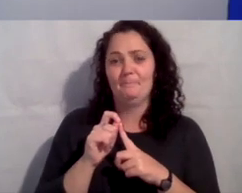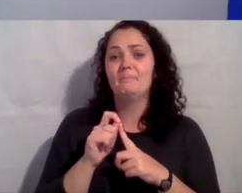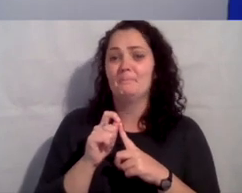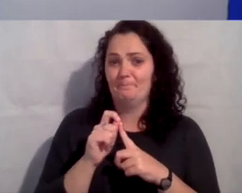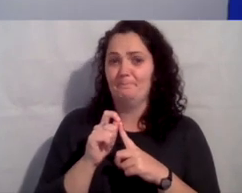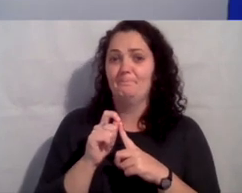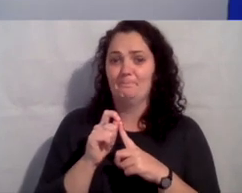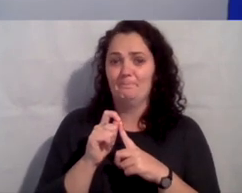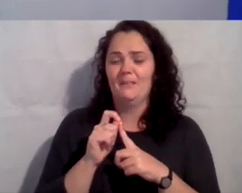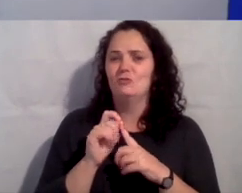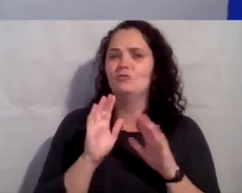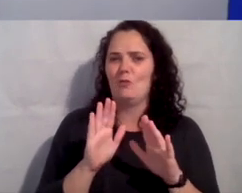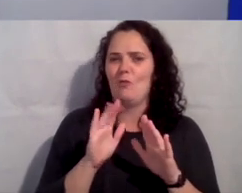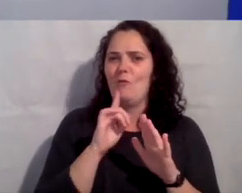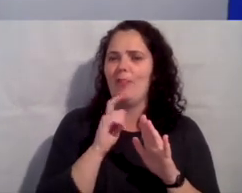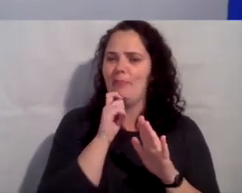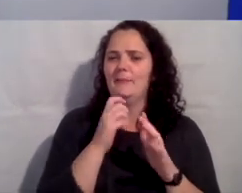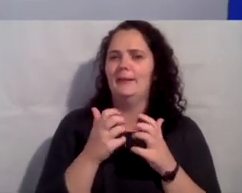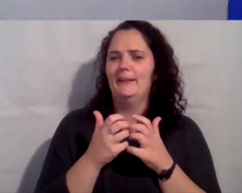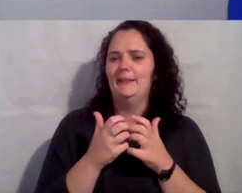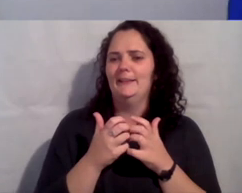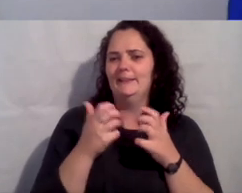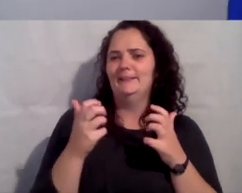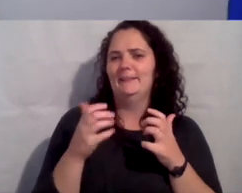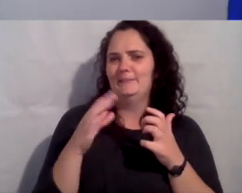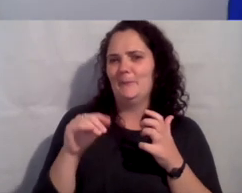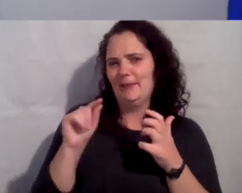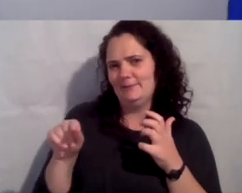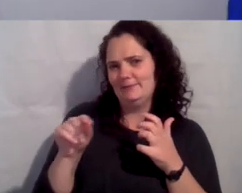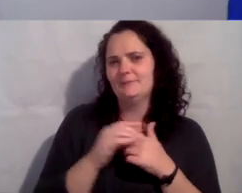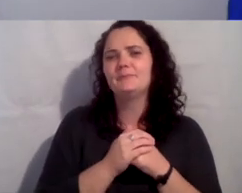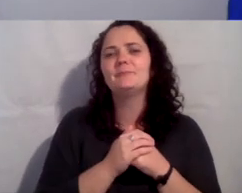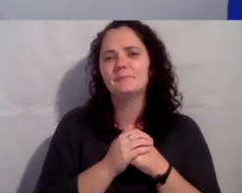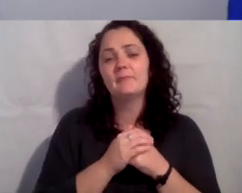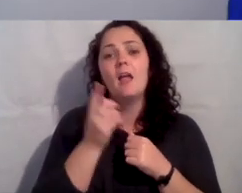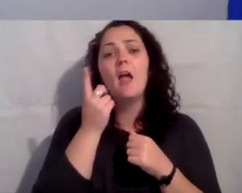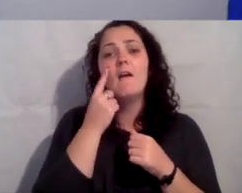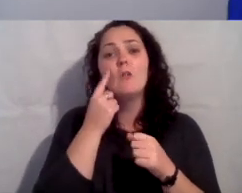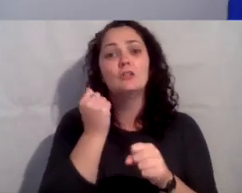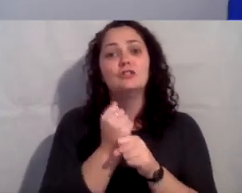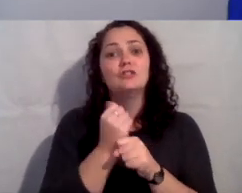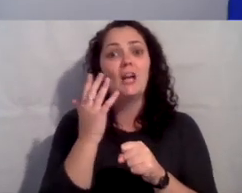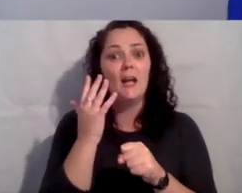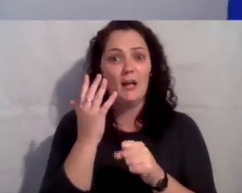out of that framework of a kind of conditioning warm-up exercise and instead we're going to look at gesture drawing